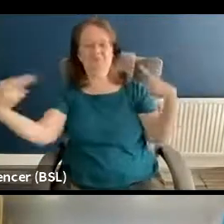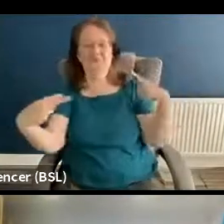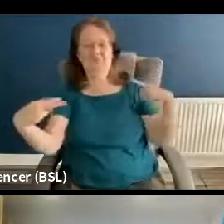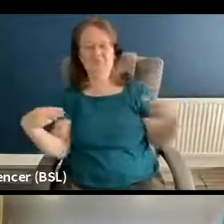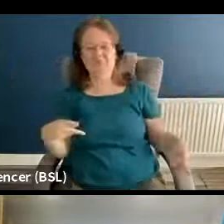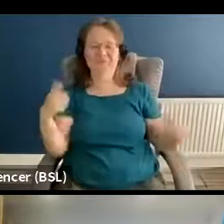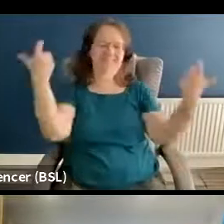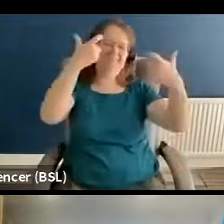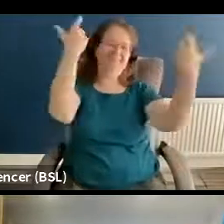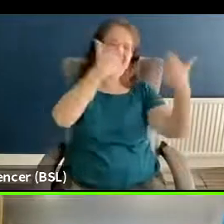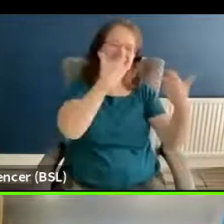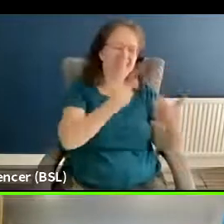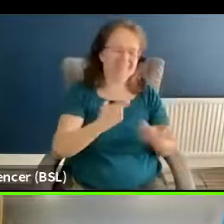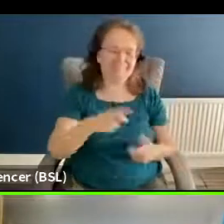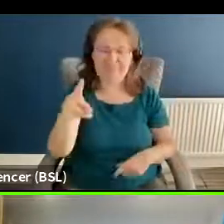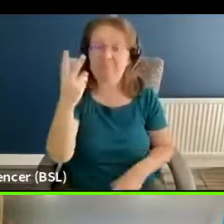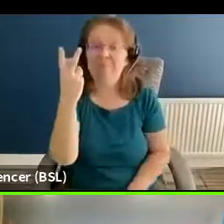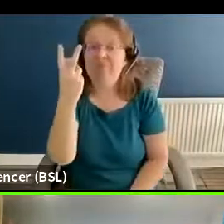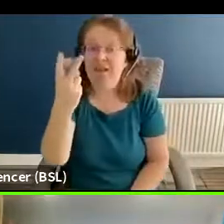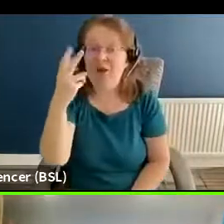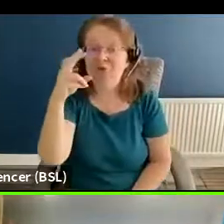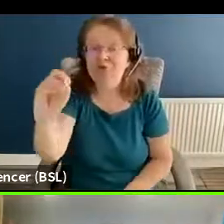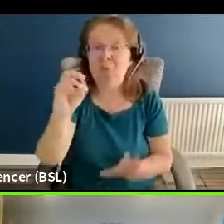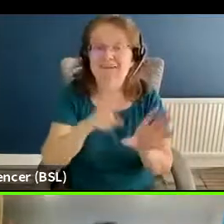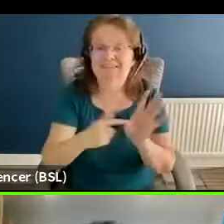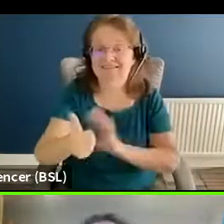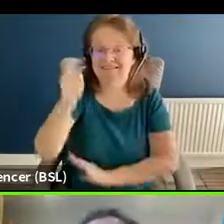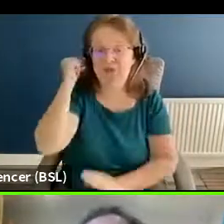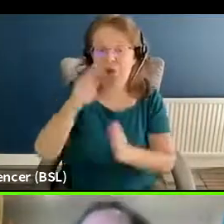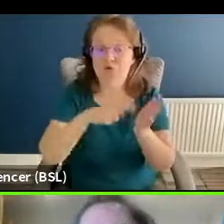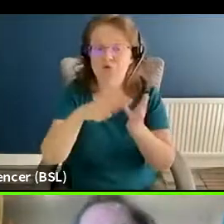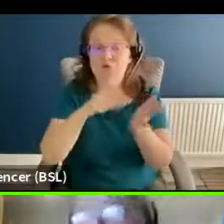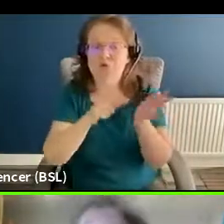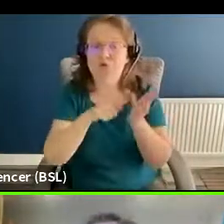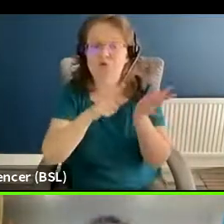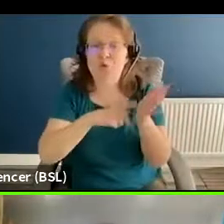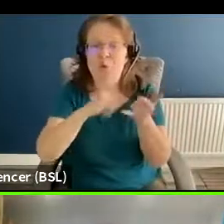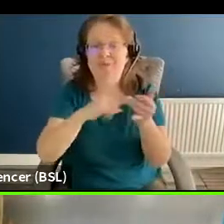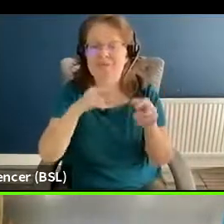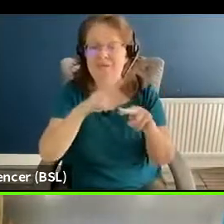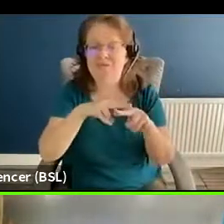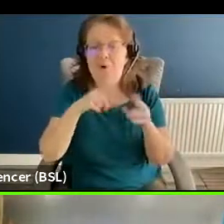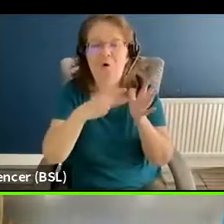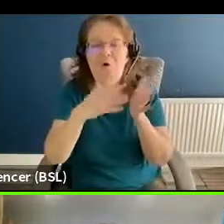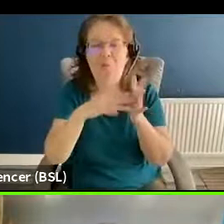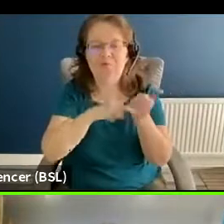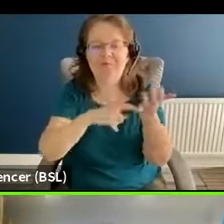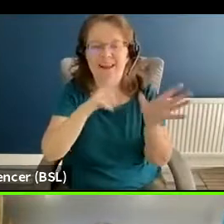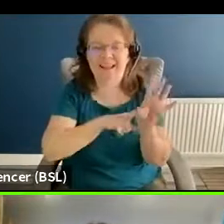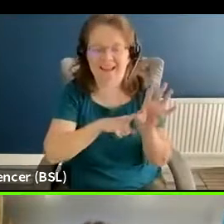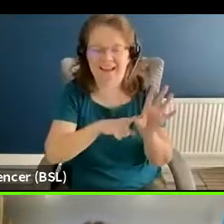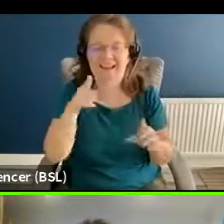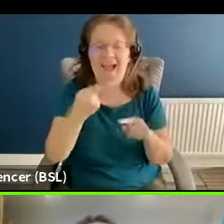20 years ago, Joel Spolsky who is very well known in some circles, ex product manager at